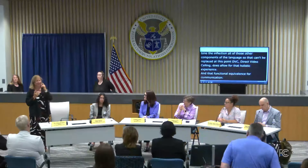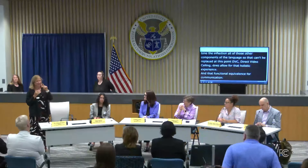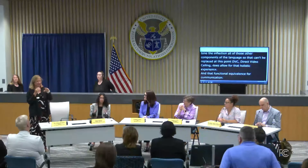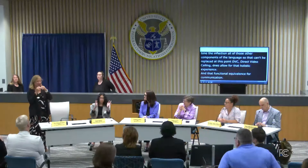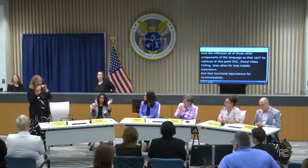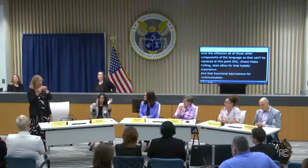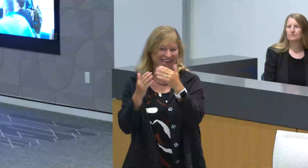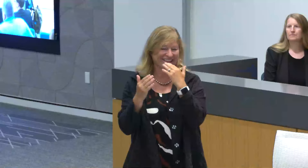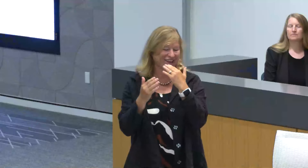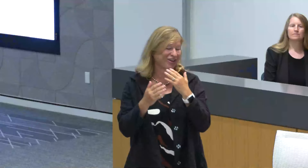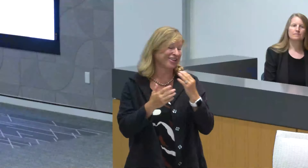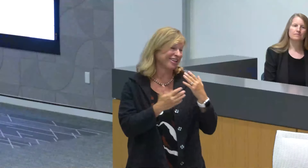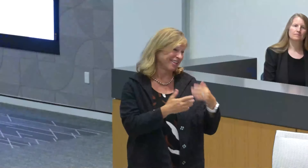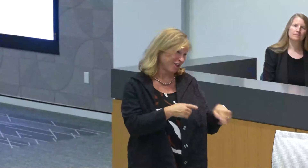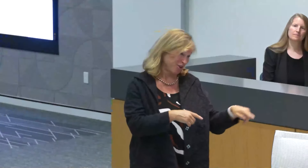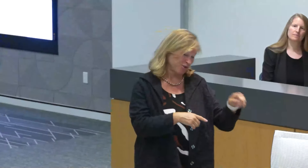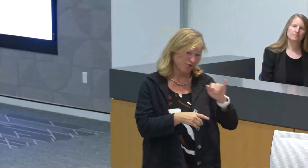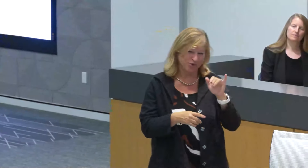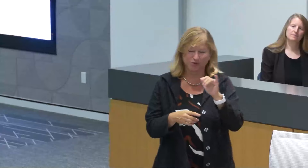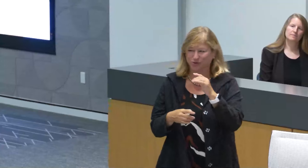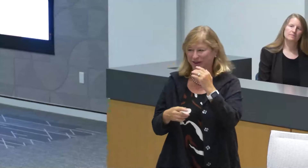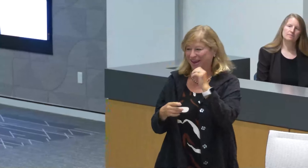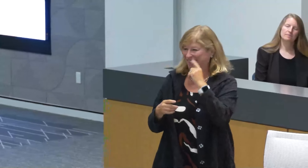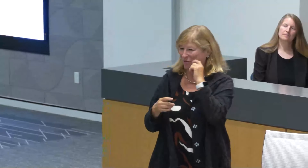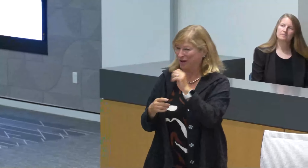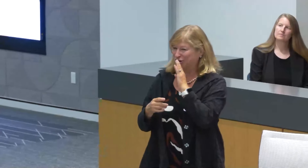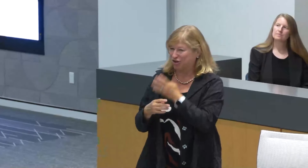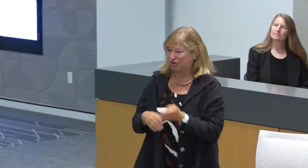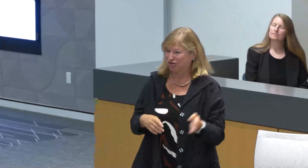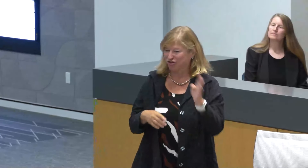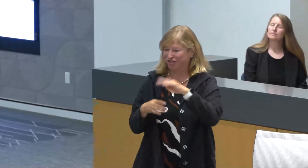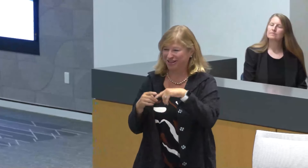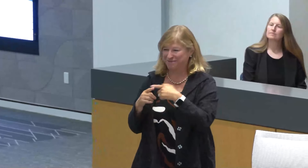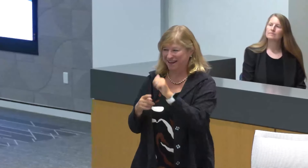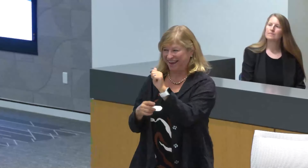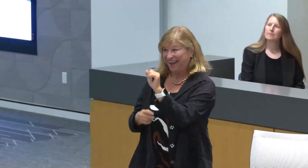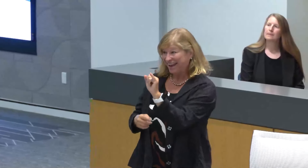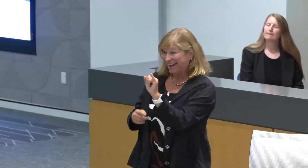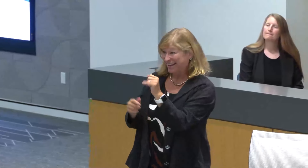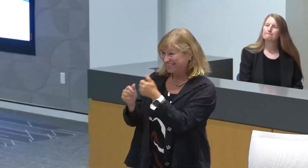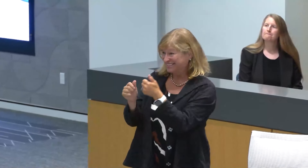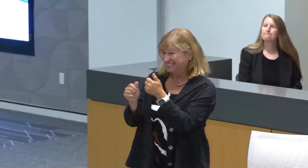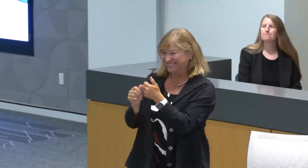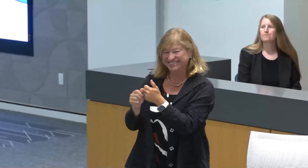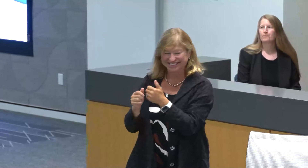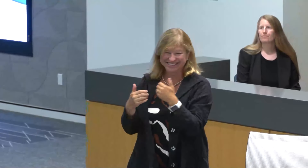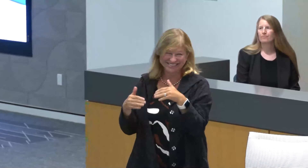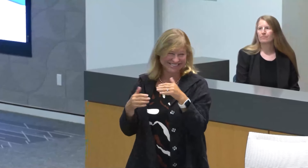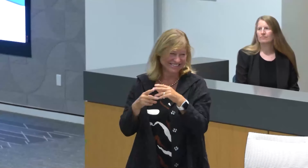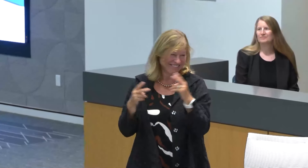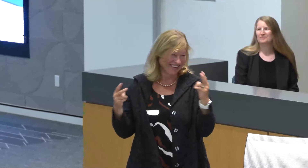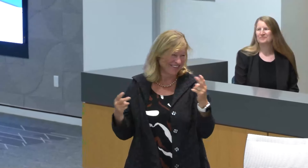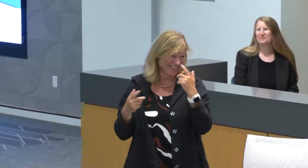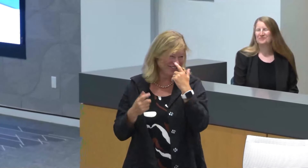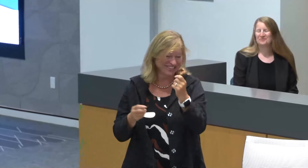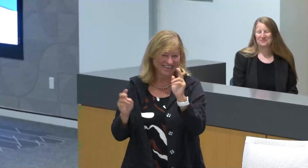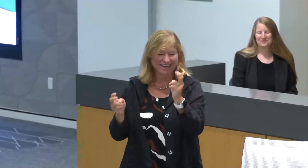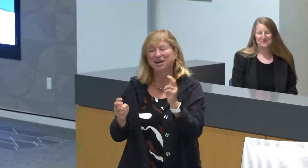EQUIVALENCE FOR